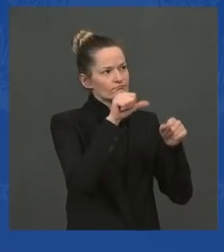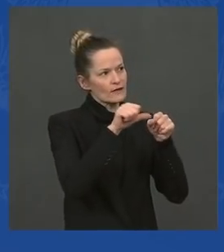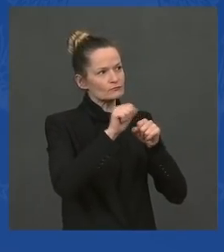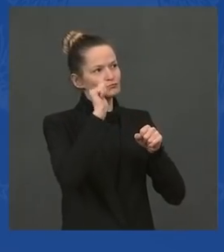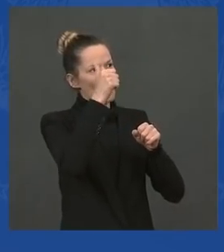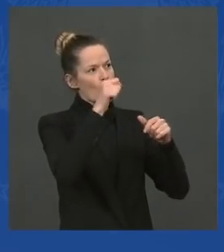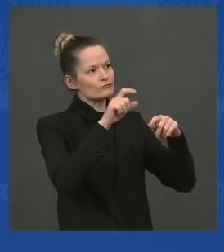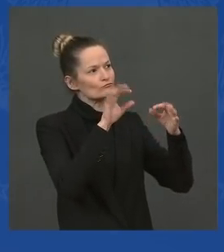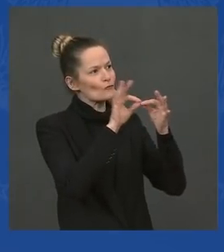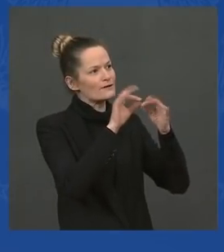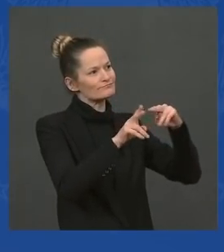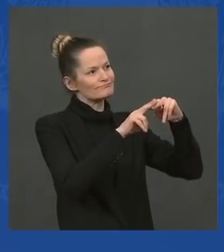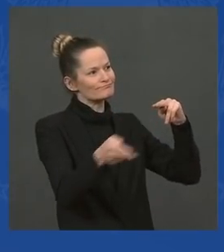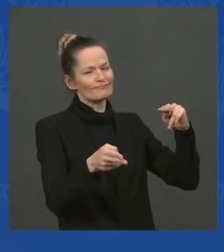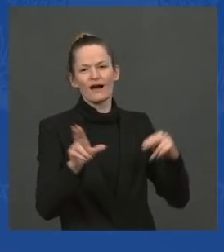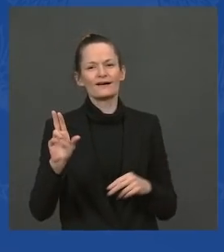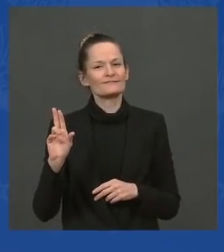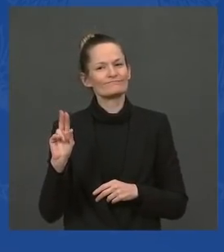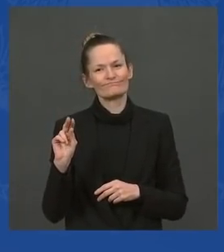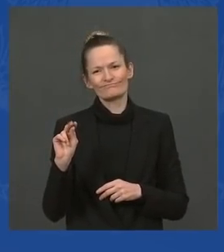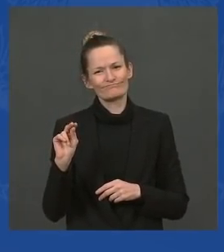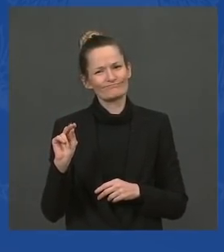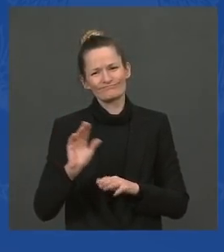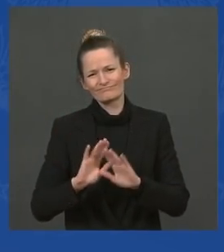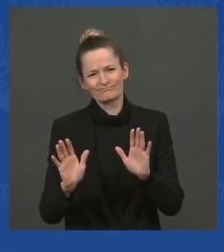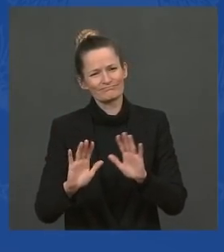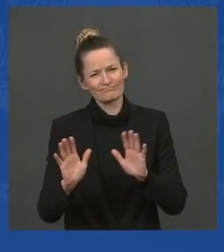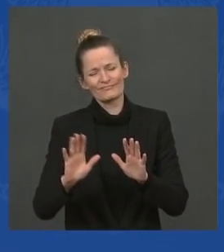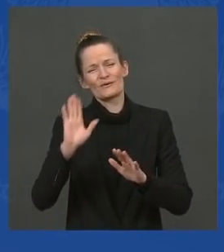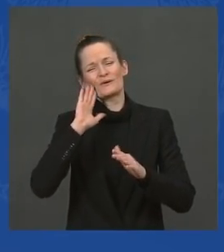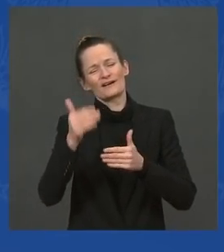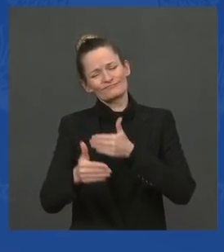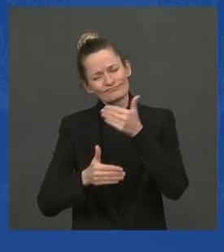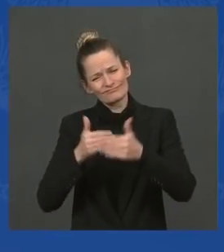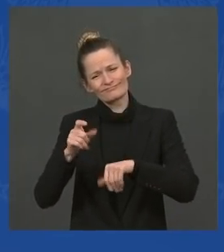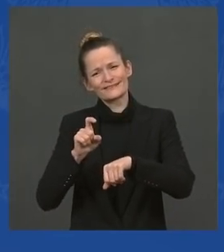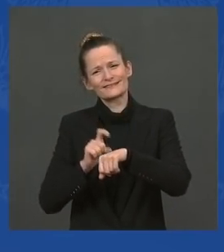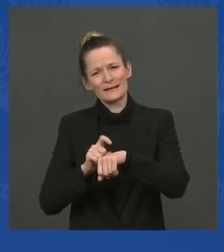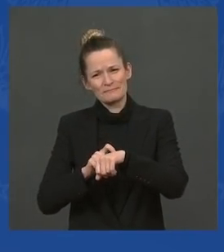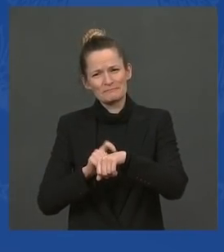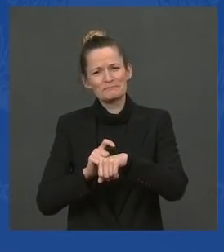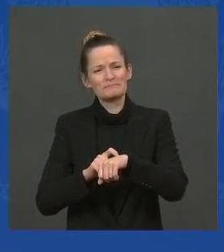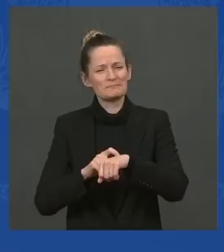you should see the price of gas drop where you fill up your tank. And in the longer term,